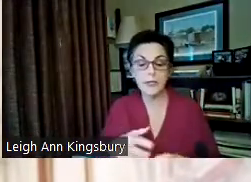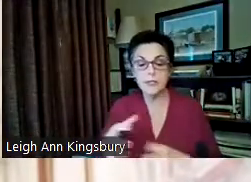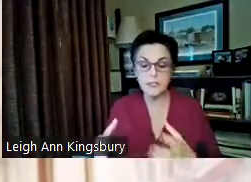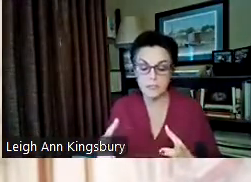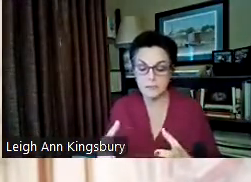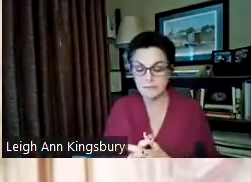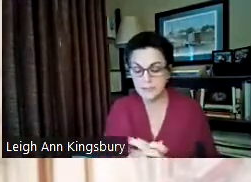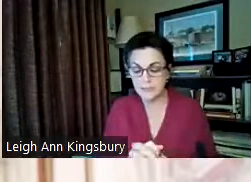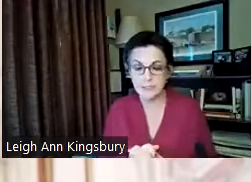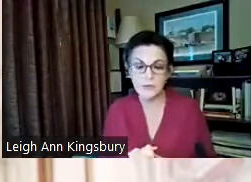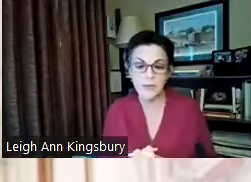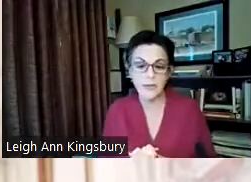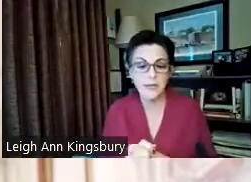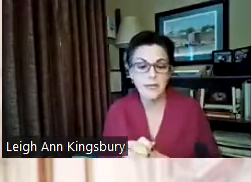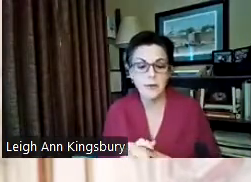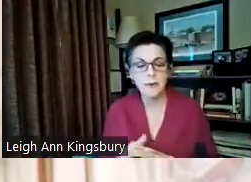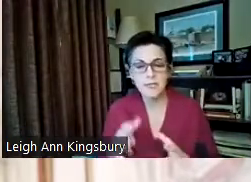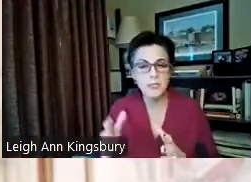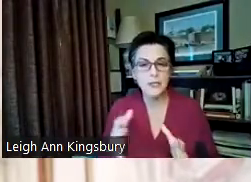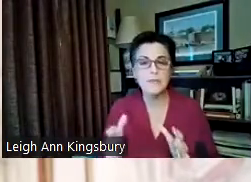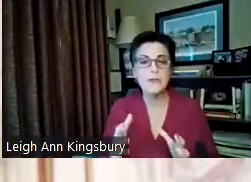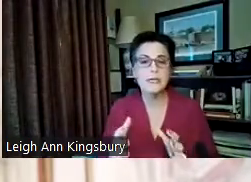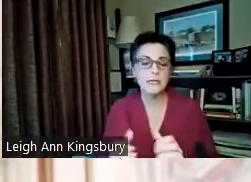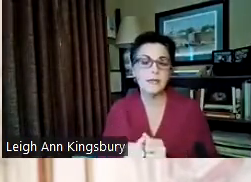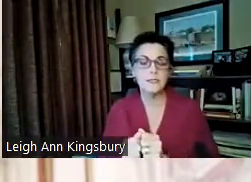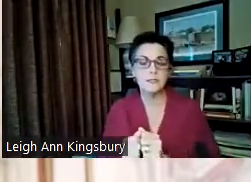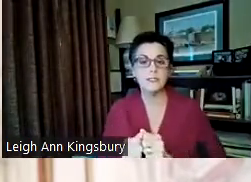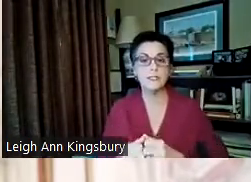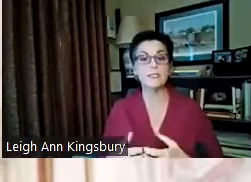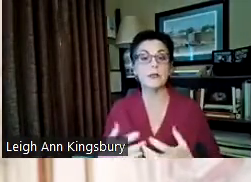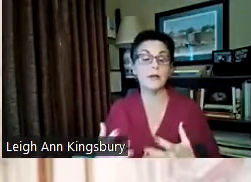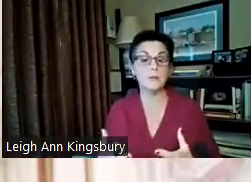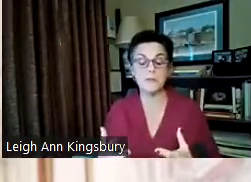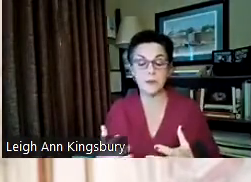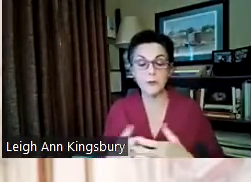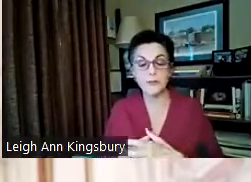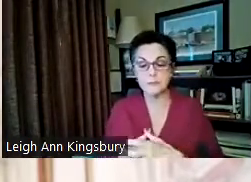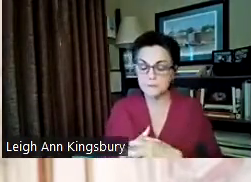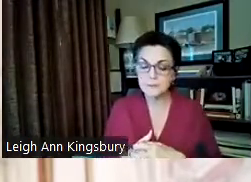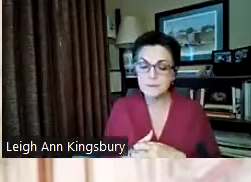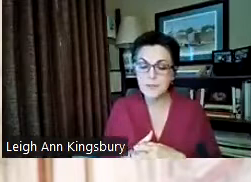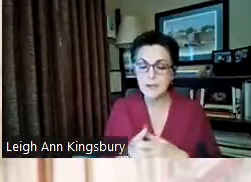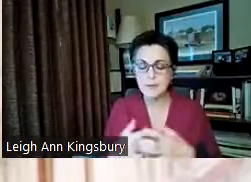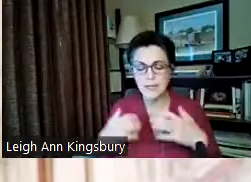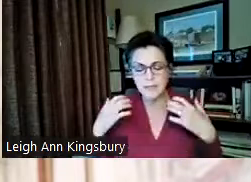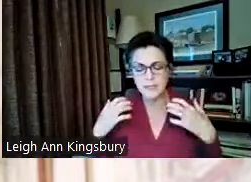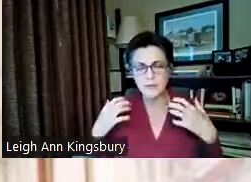engage in, in decision making, want to touch on a few key considerations that I want you to be familiar with? And sort of